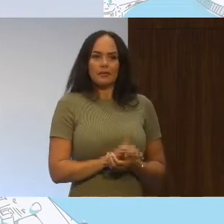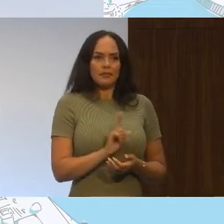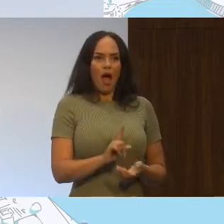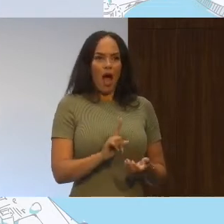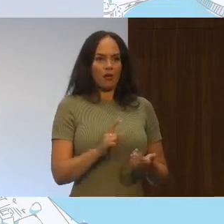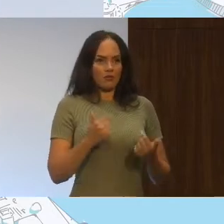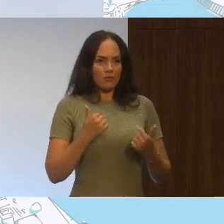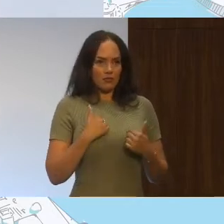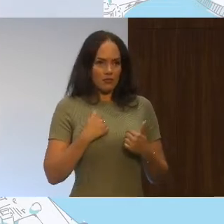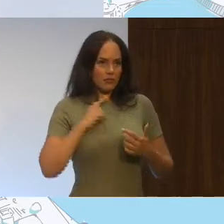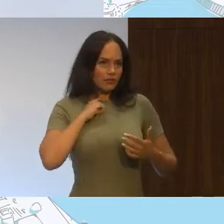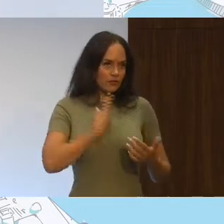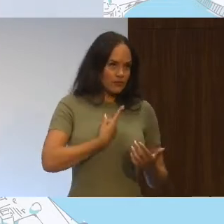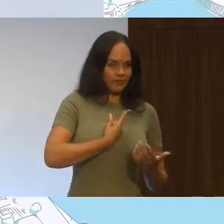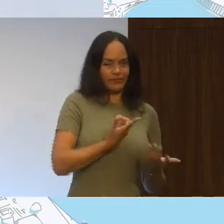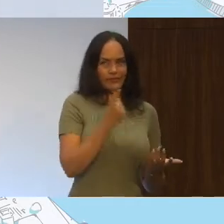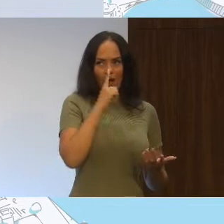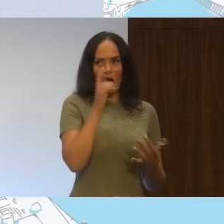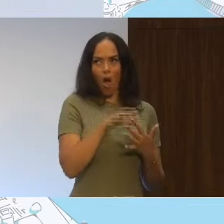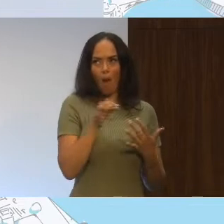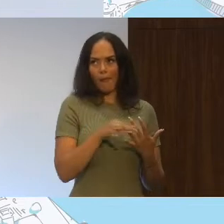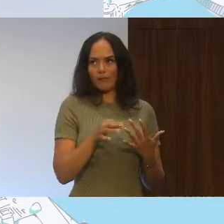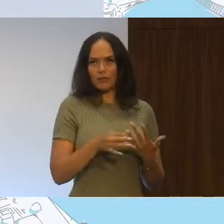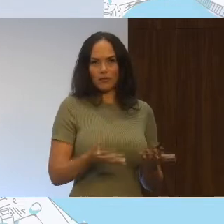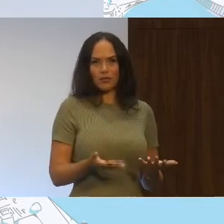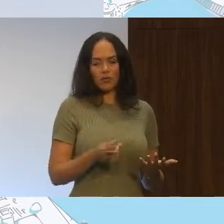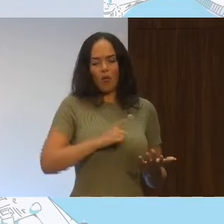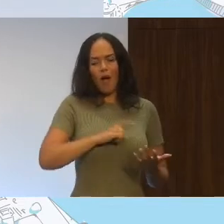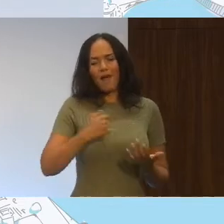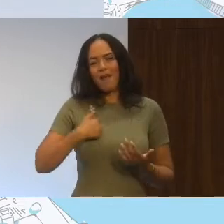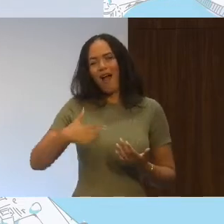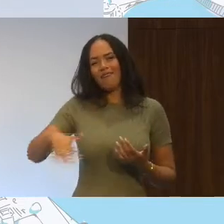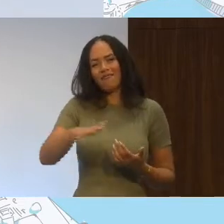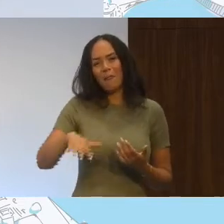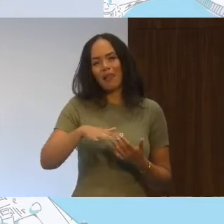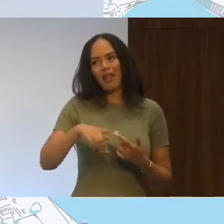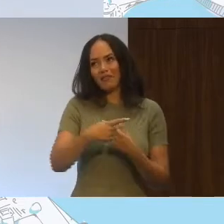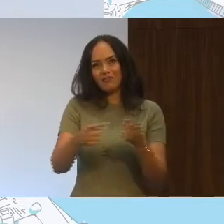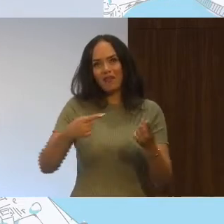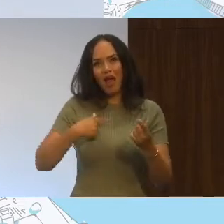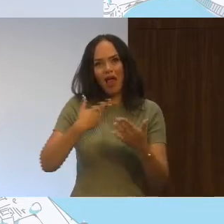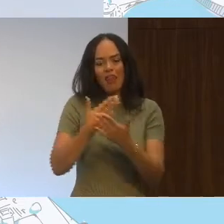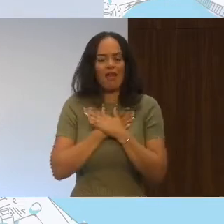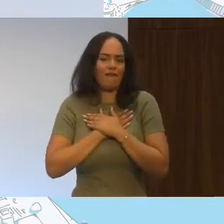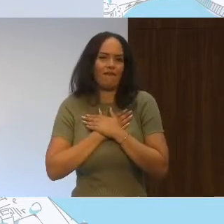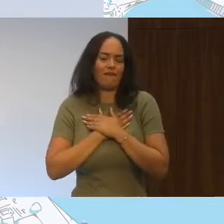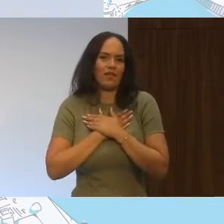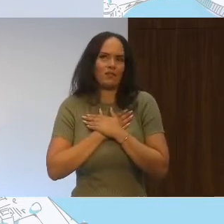I just couldn't have done that to my family and those I love beyond measure. And I wanted to live.